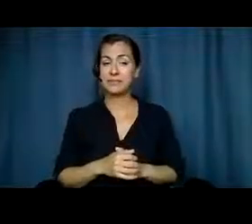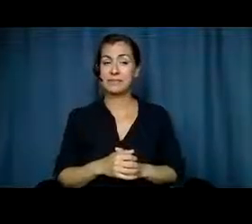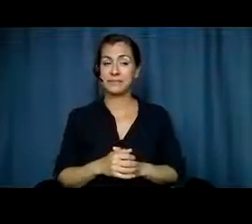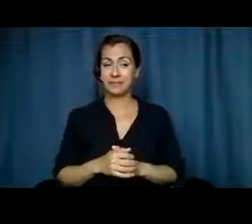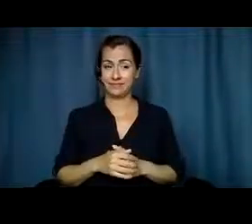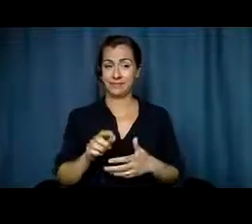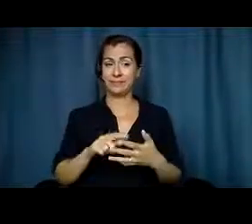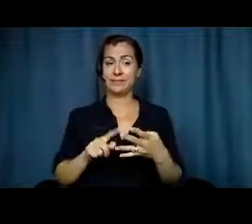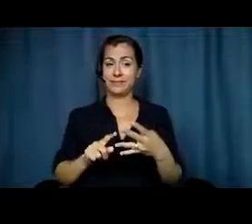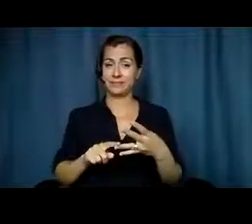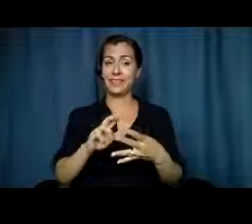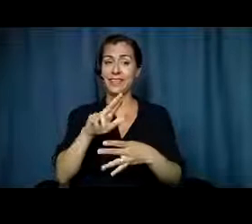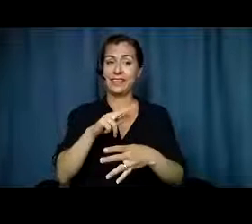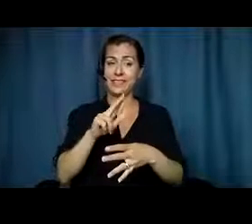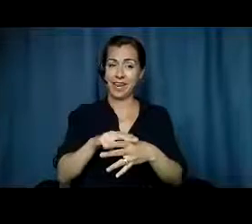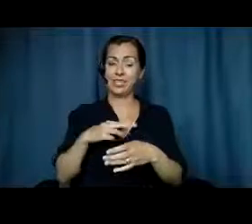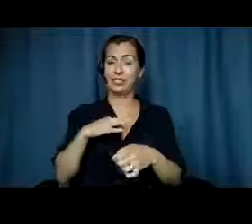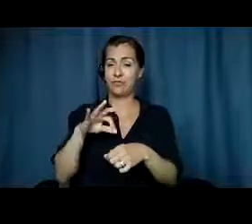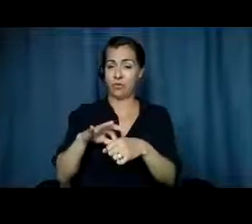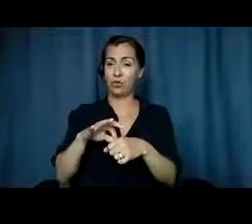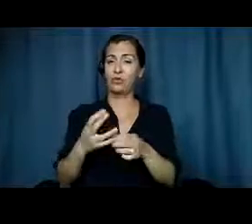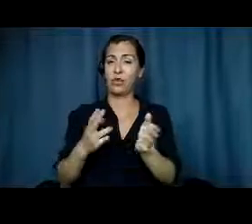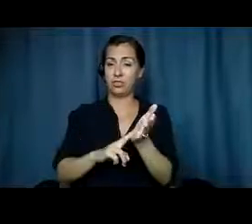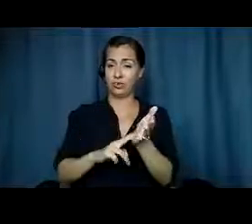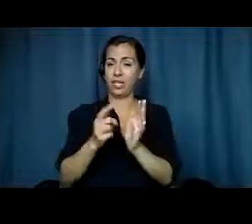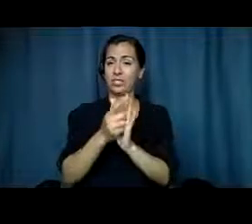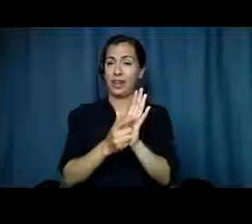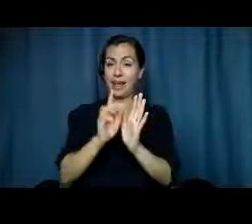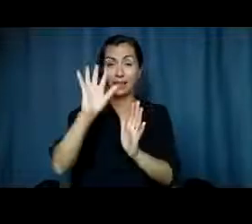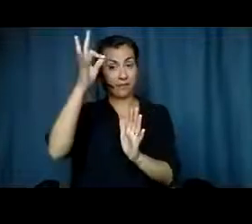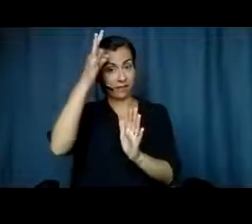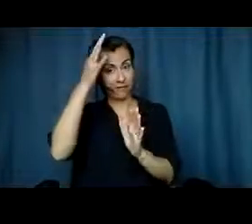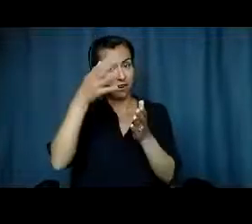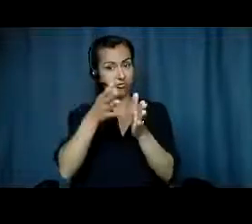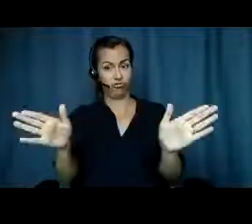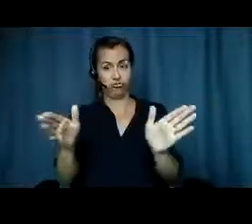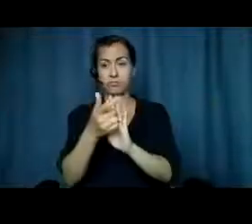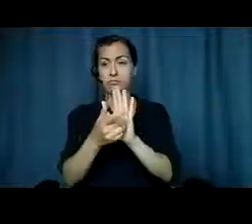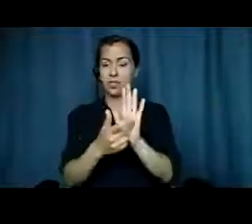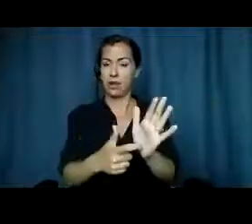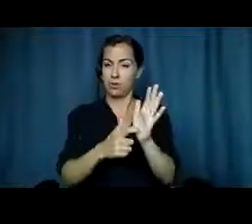to the voting process. There are many barriers. So here are some